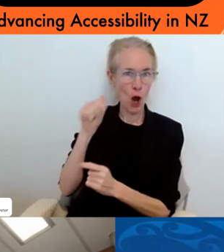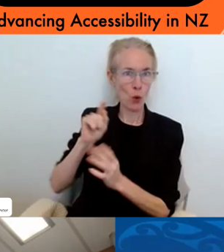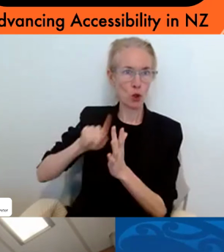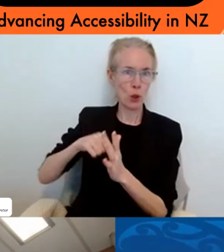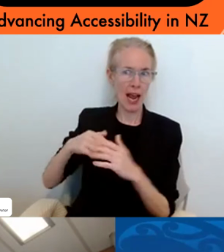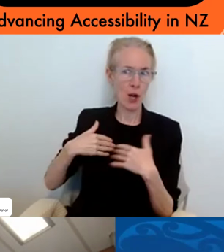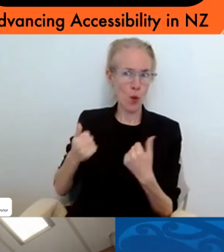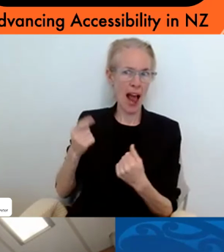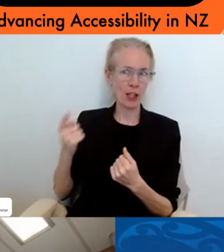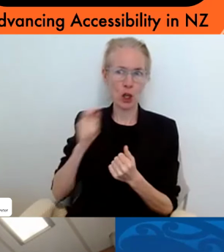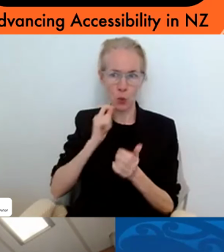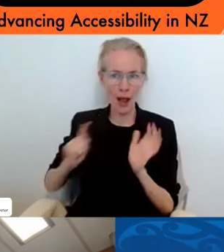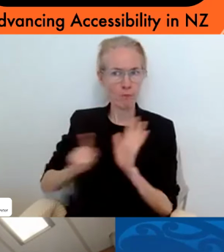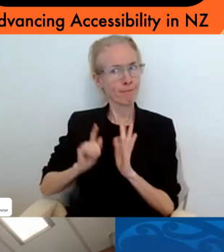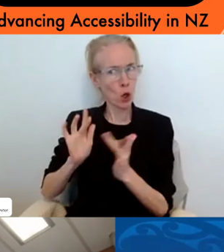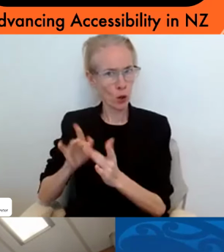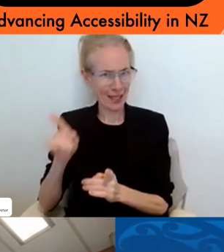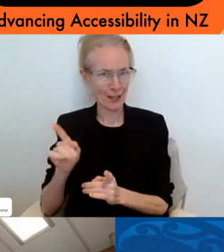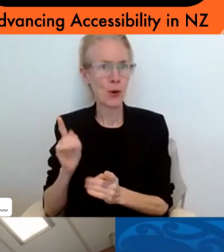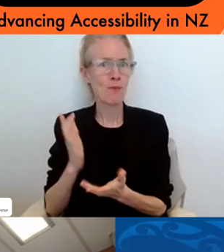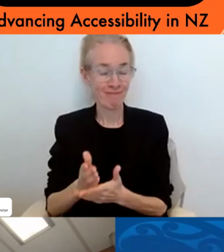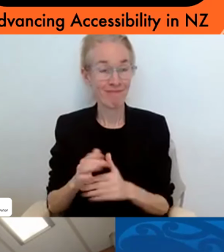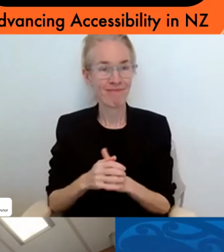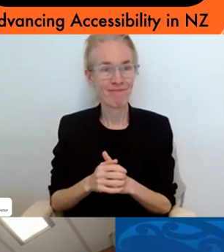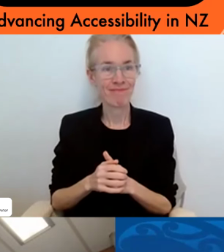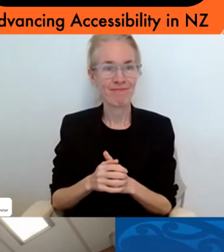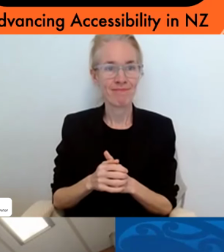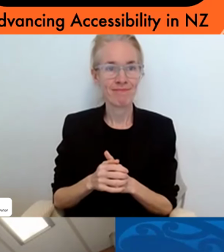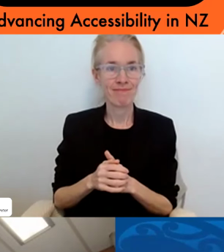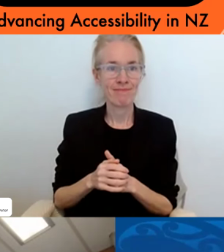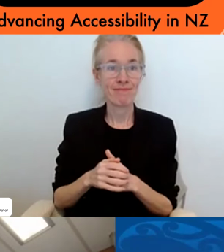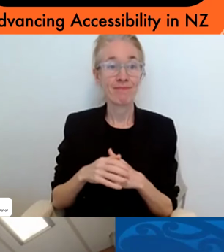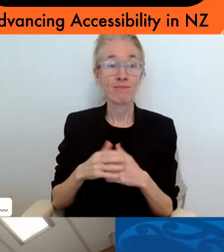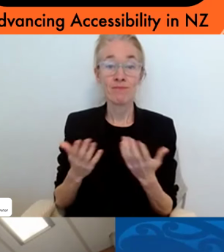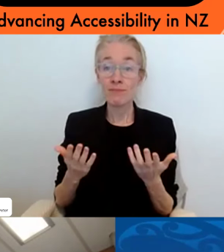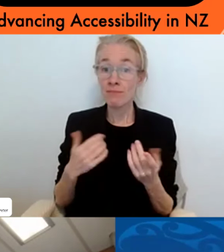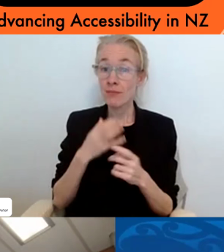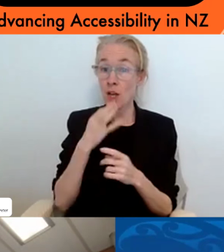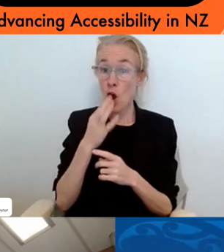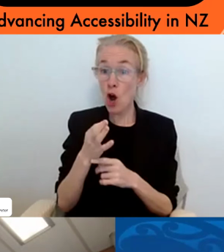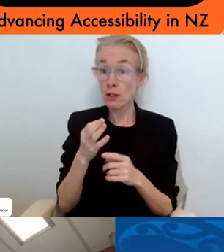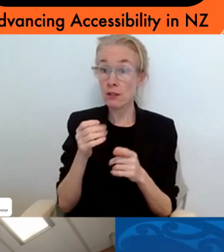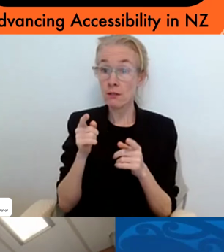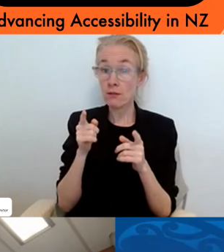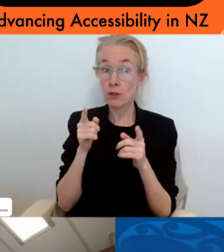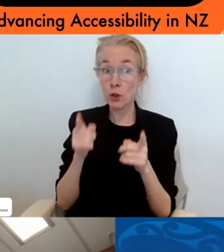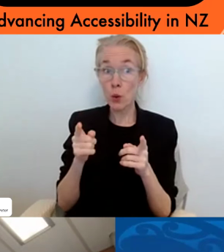Any thoughts on those two pieces of legislations or policies, Lee,